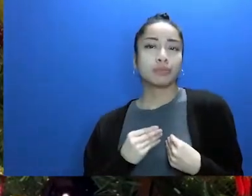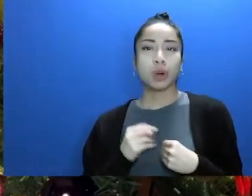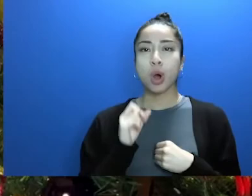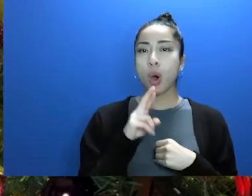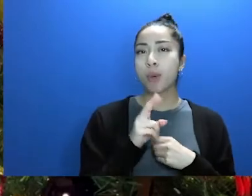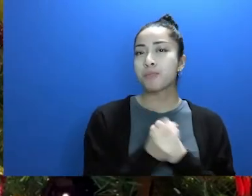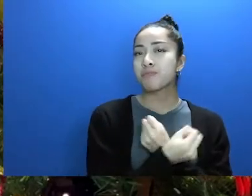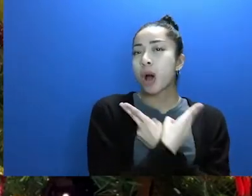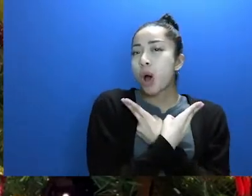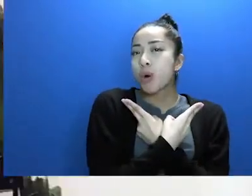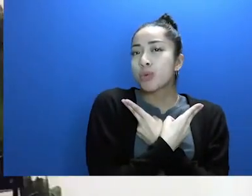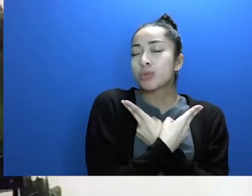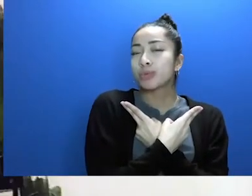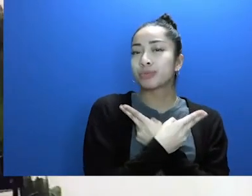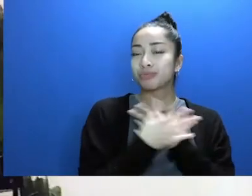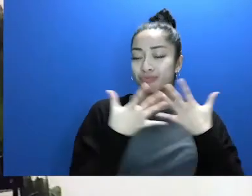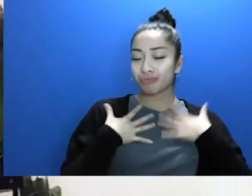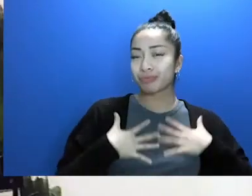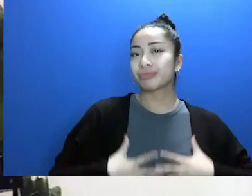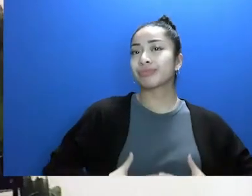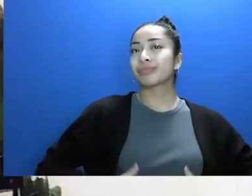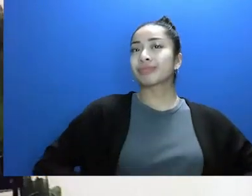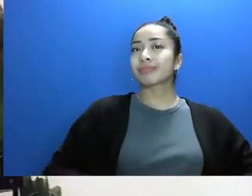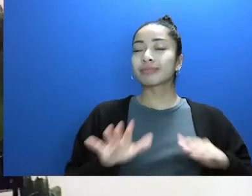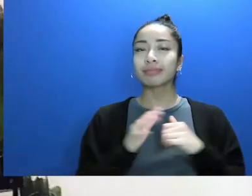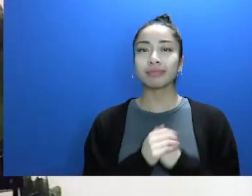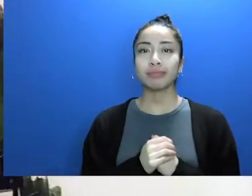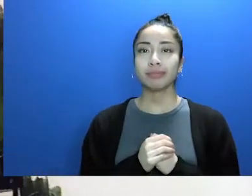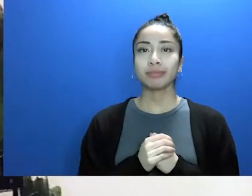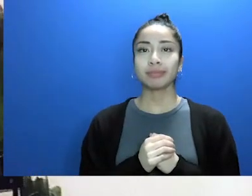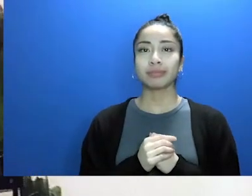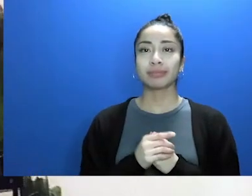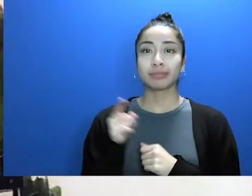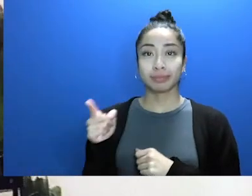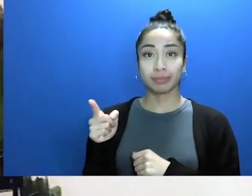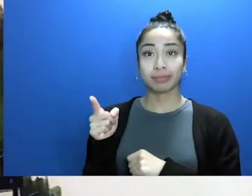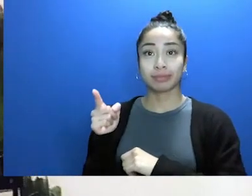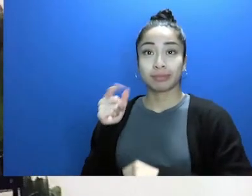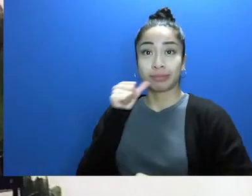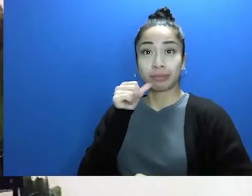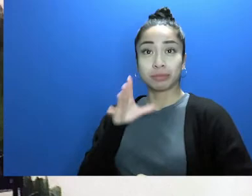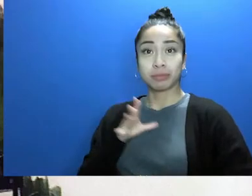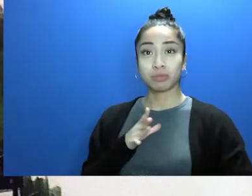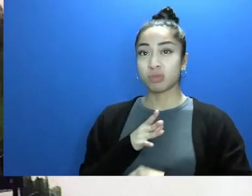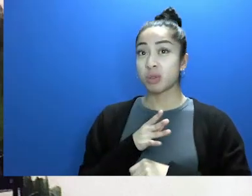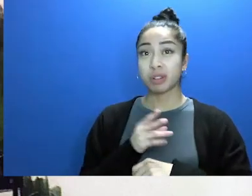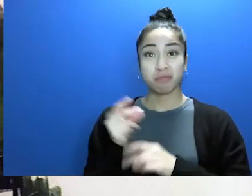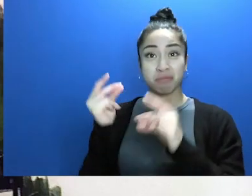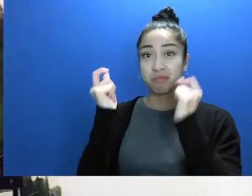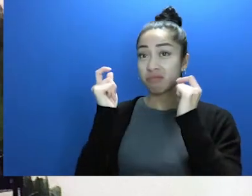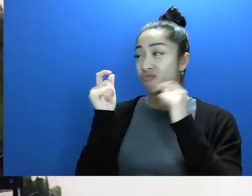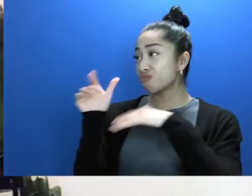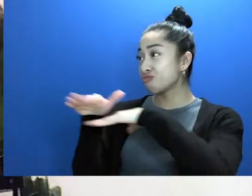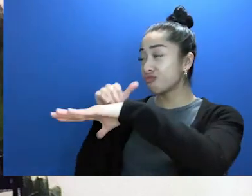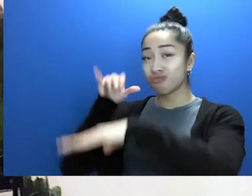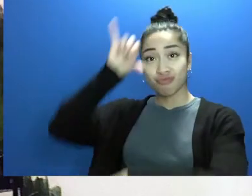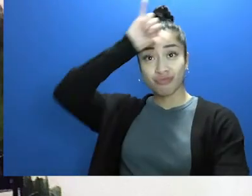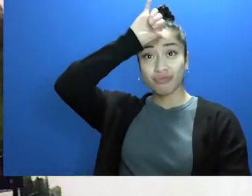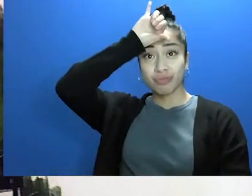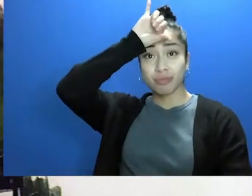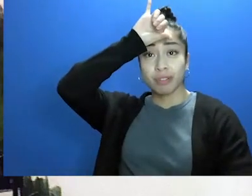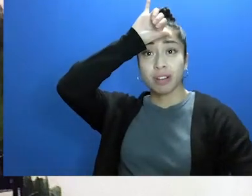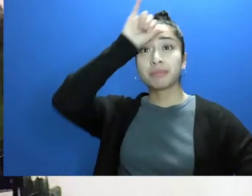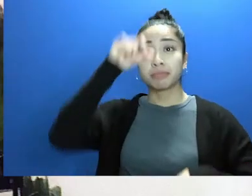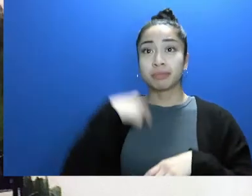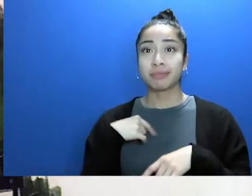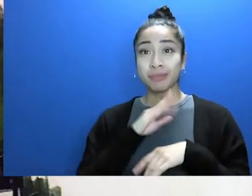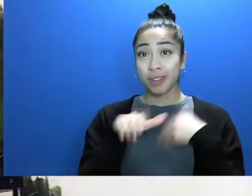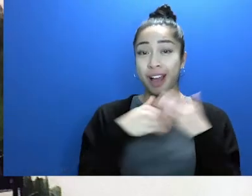bows soon madame was calling her driver outside and clara saw something she couldn't abide some